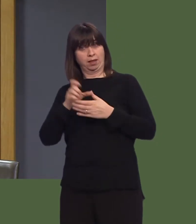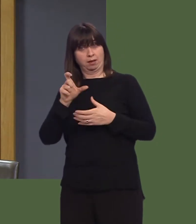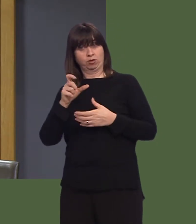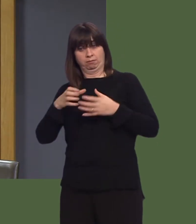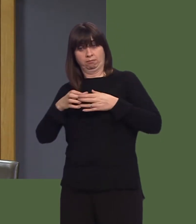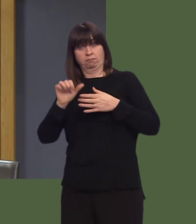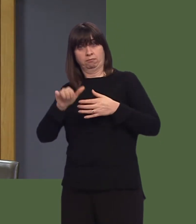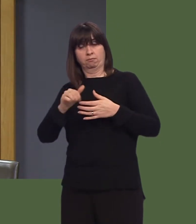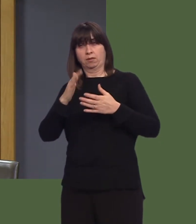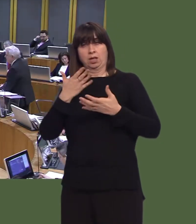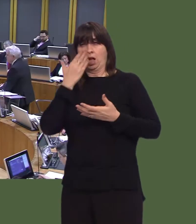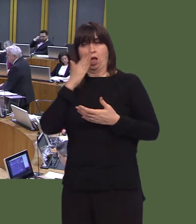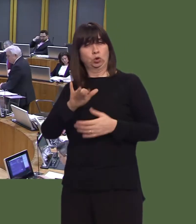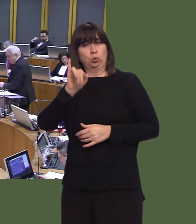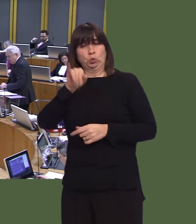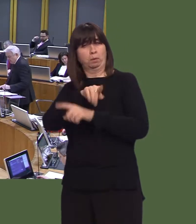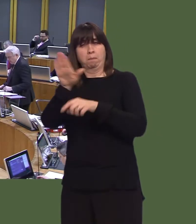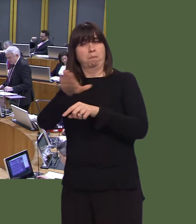lecturers is entirely disgraceful and unacceptable?